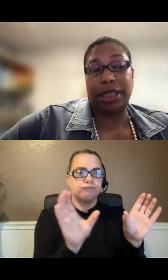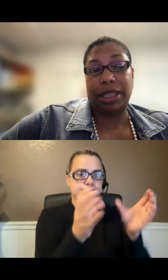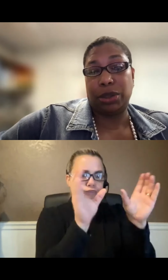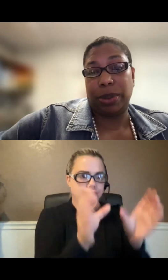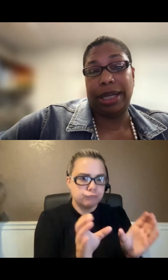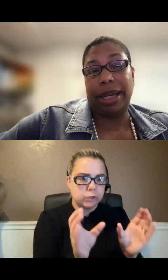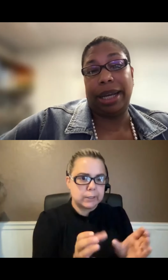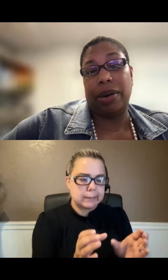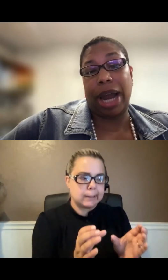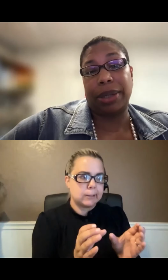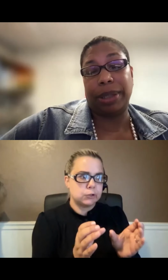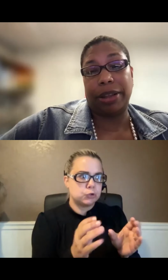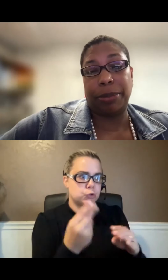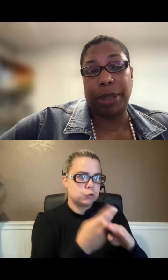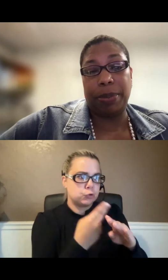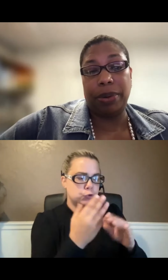a person can join and interact with other people.